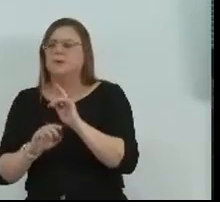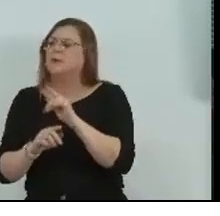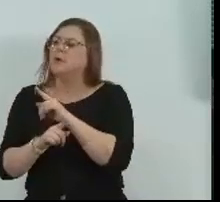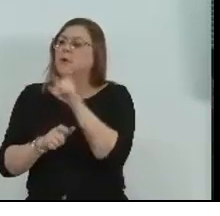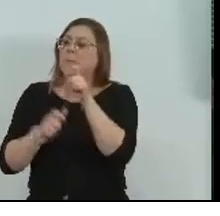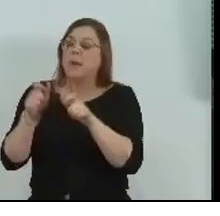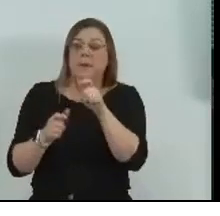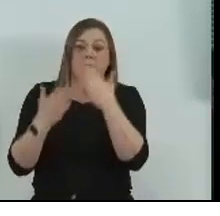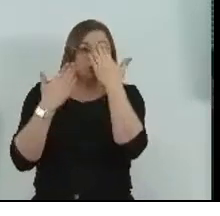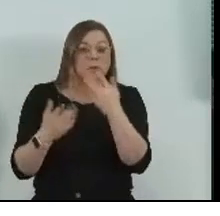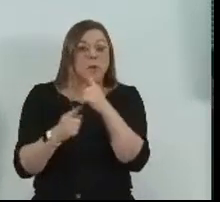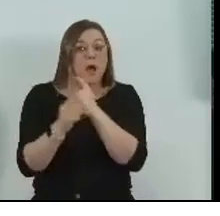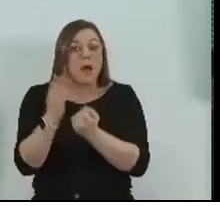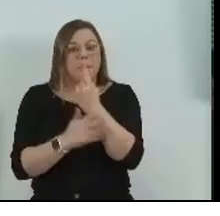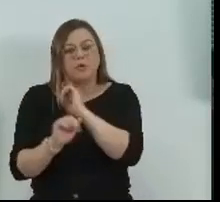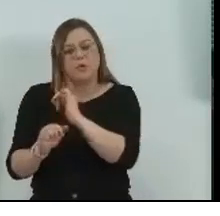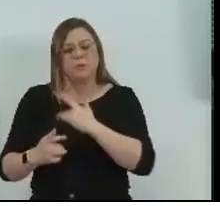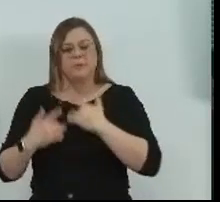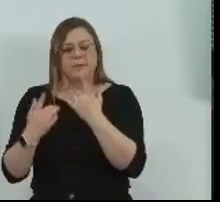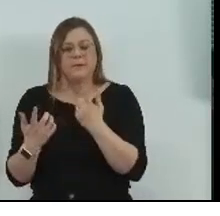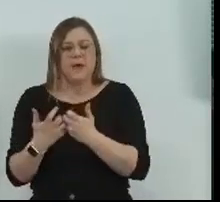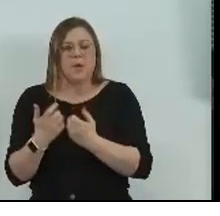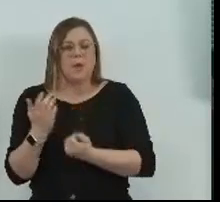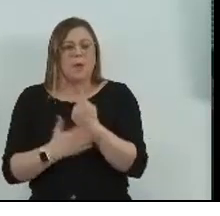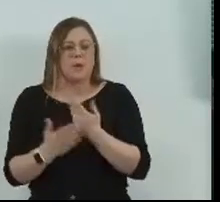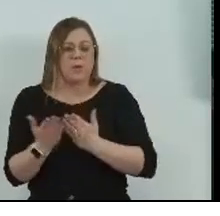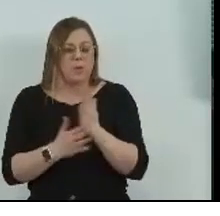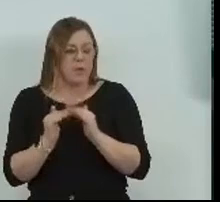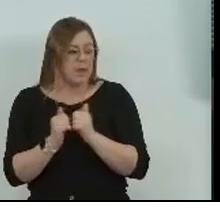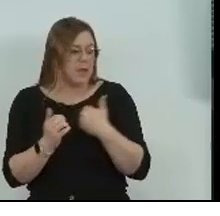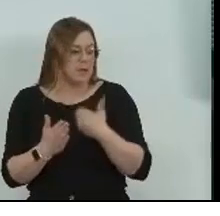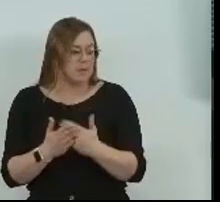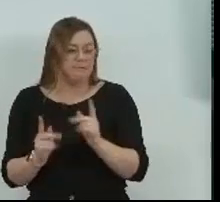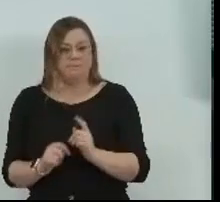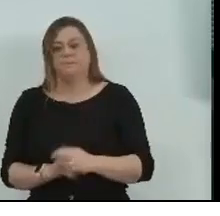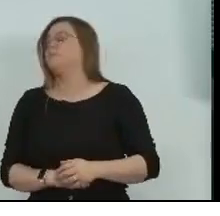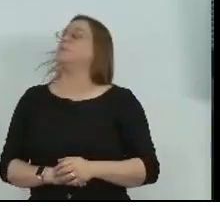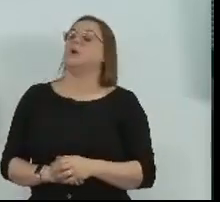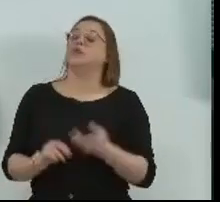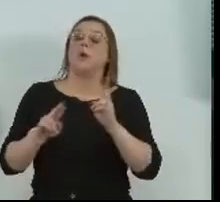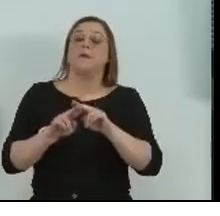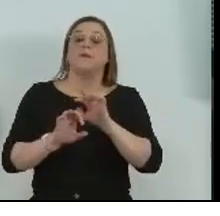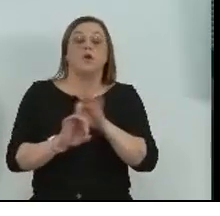what happened and also your perspective on how it came together for you over the weekend. Yeah. So if, if no one's checked BBC,